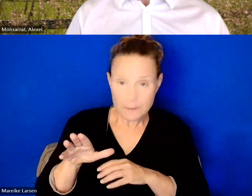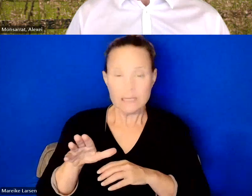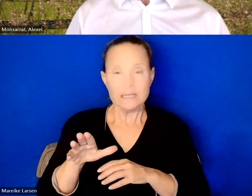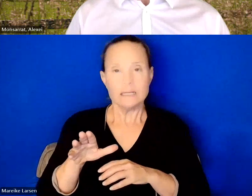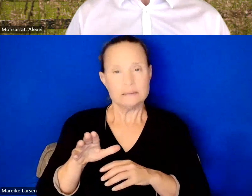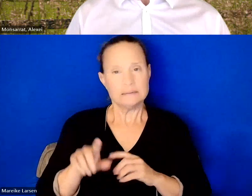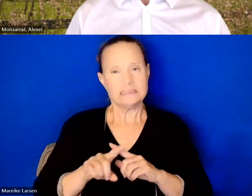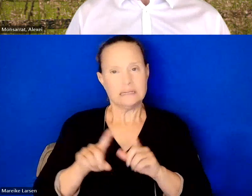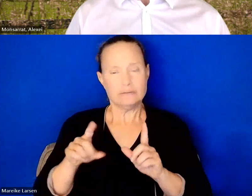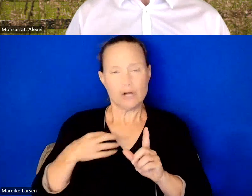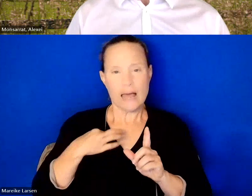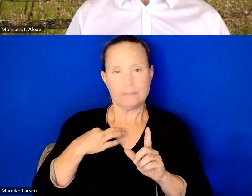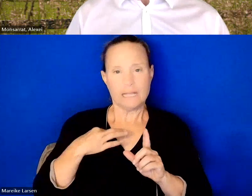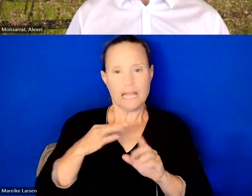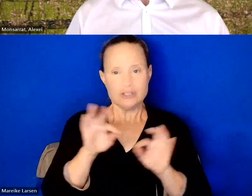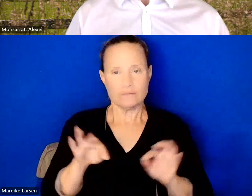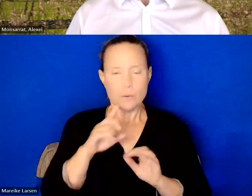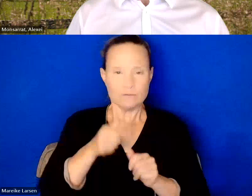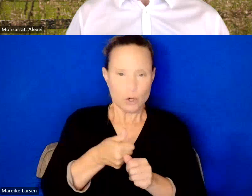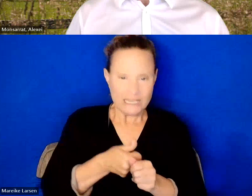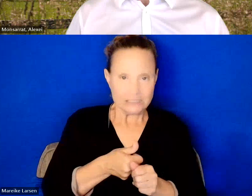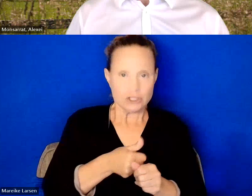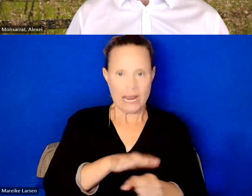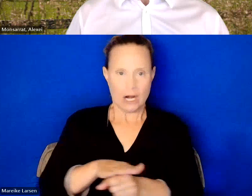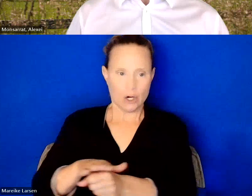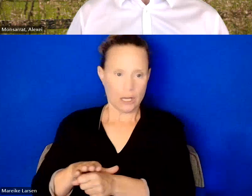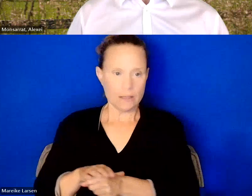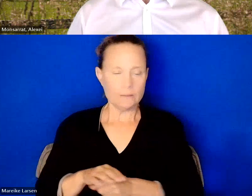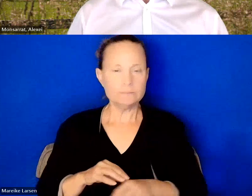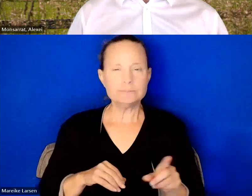per area? In this case, our application system will be configured